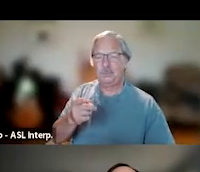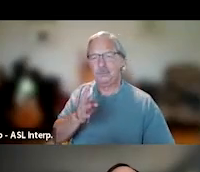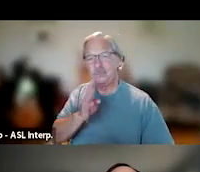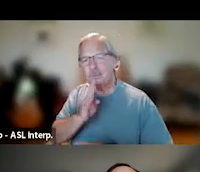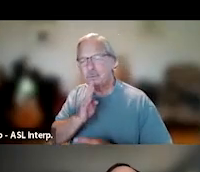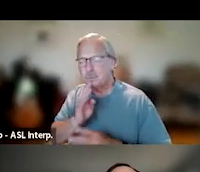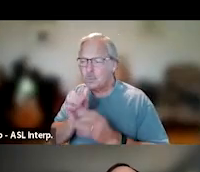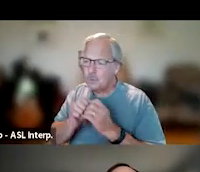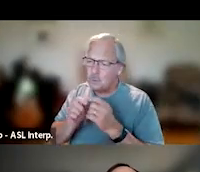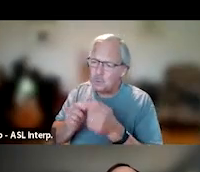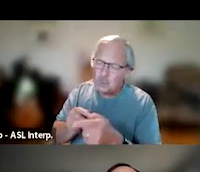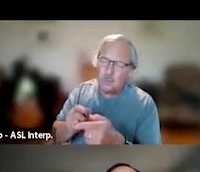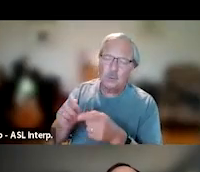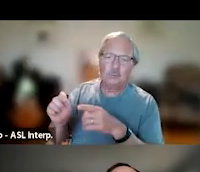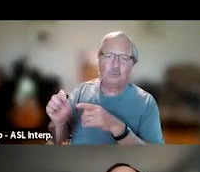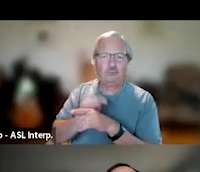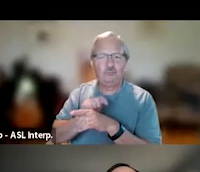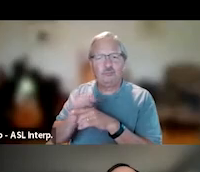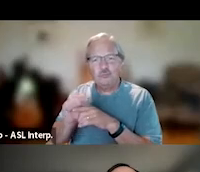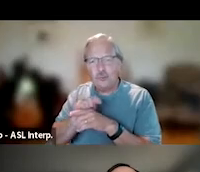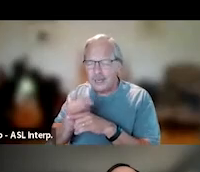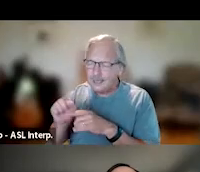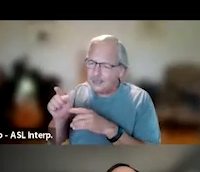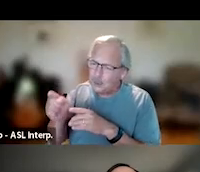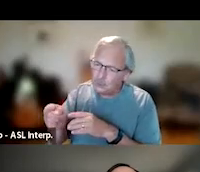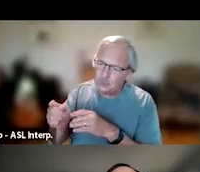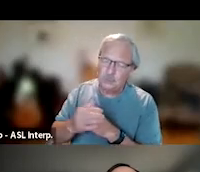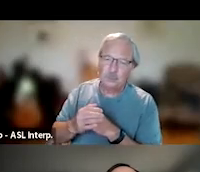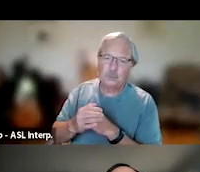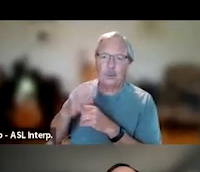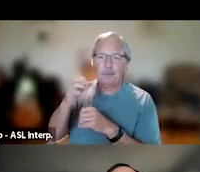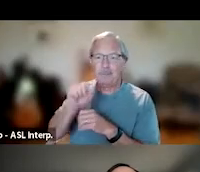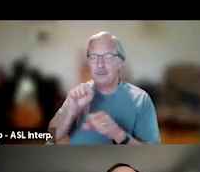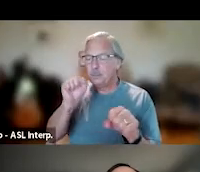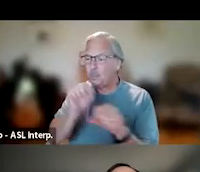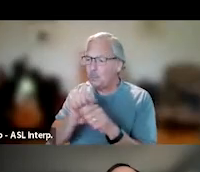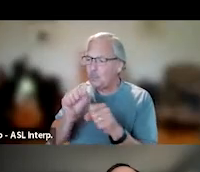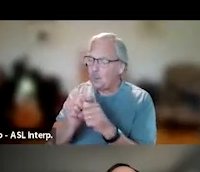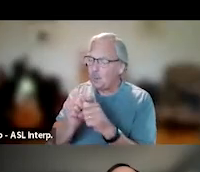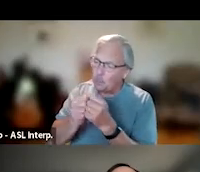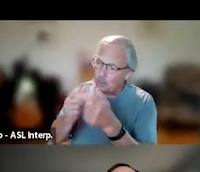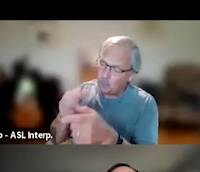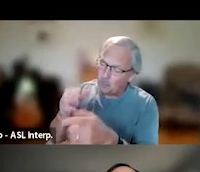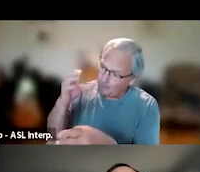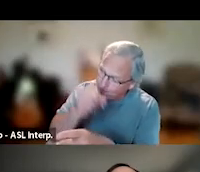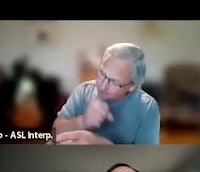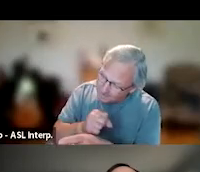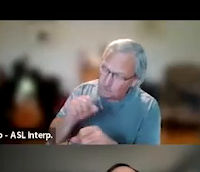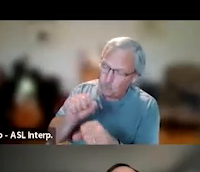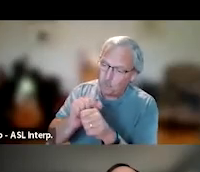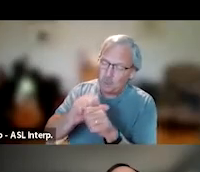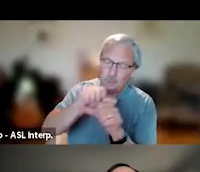We will miss training you. We will miss working with you. We will miss working with each other at the SOAR TA Center.